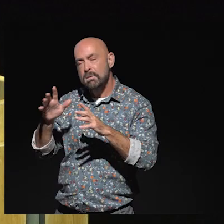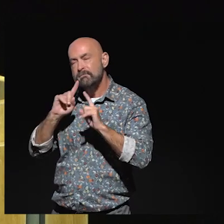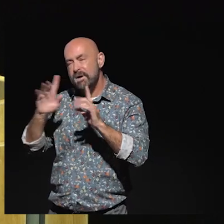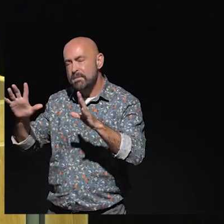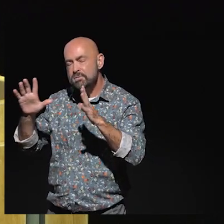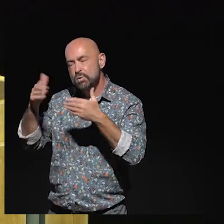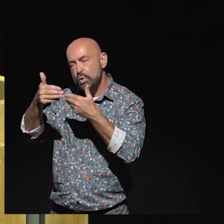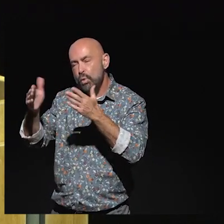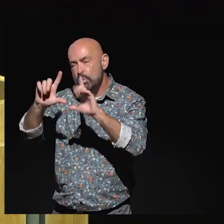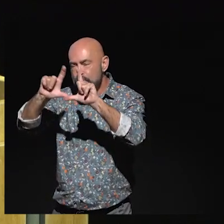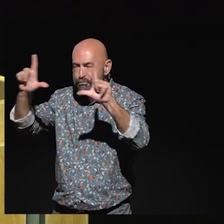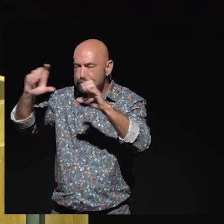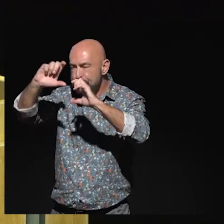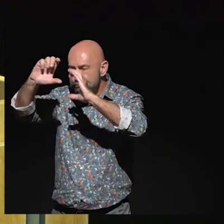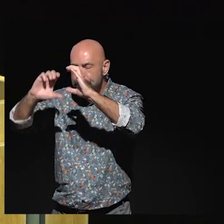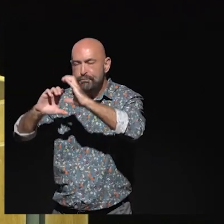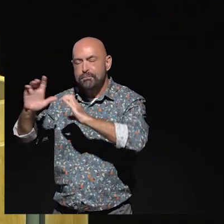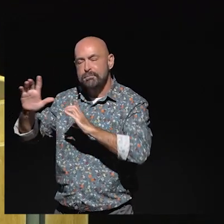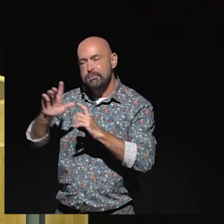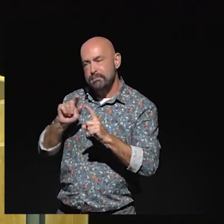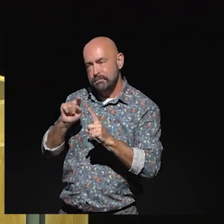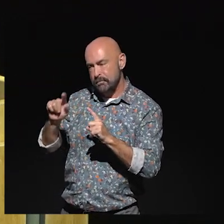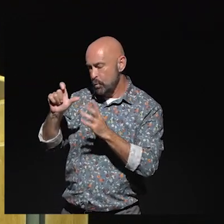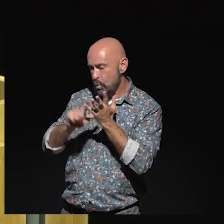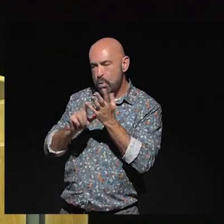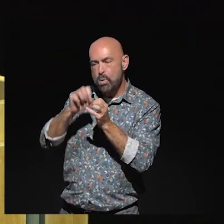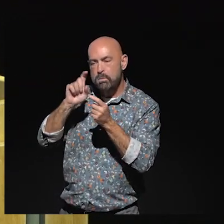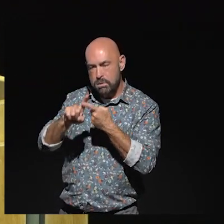that had begun much earlier in the century,